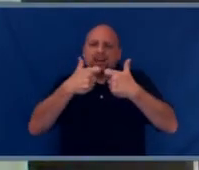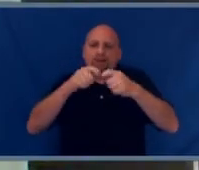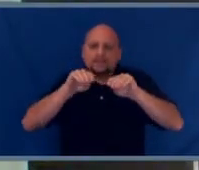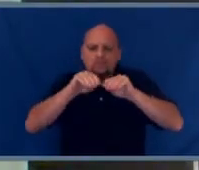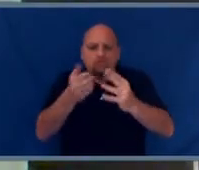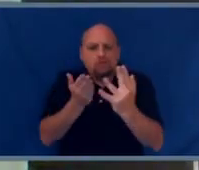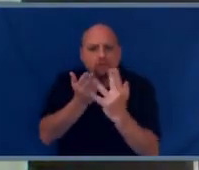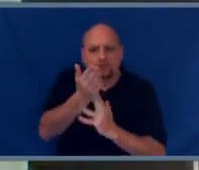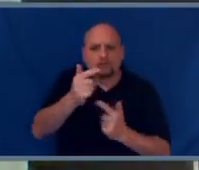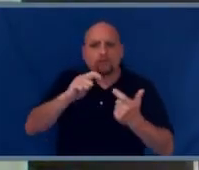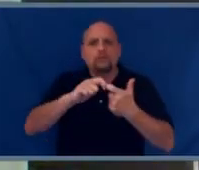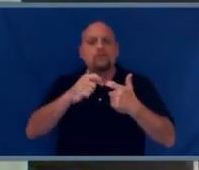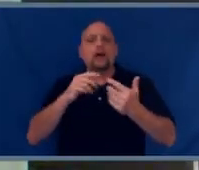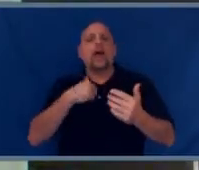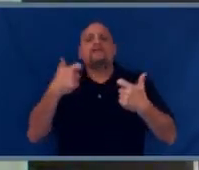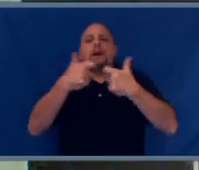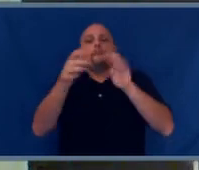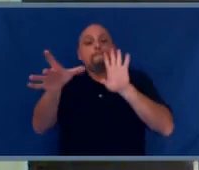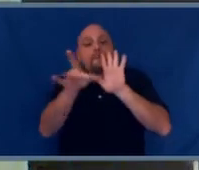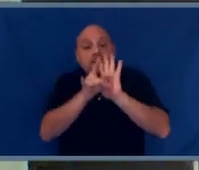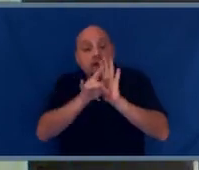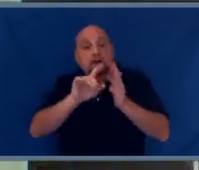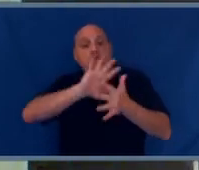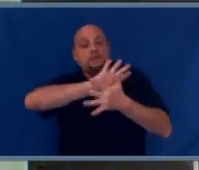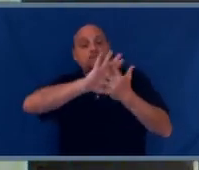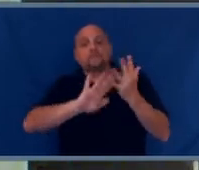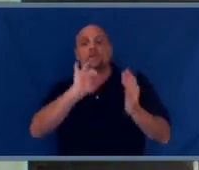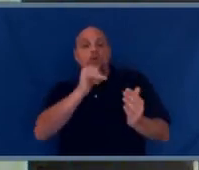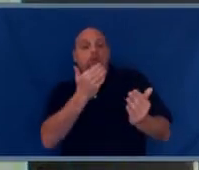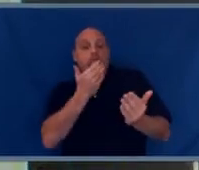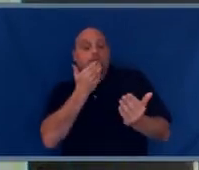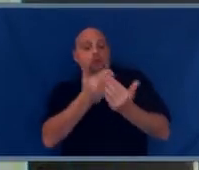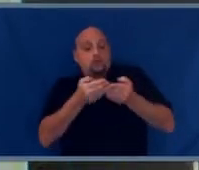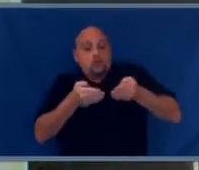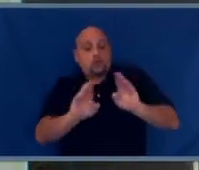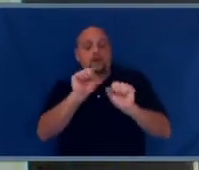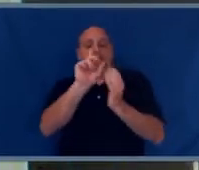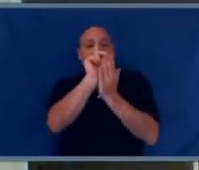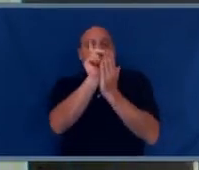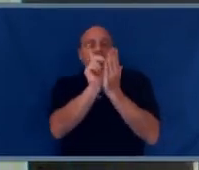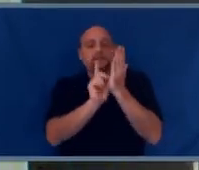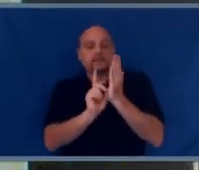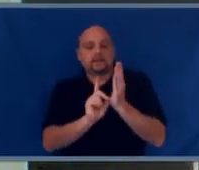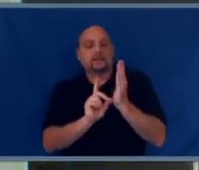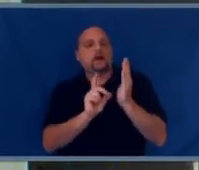MEASUREMENTS. THIS IS THE WAY TO DESIGN SYSTEMS IN THE FUTURE TO